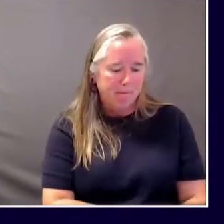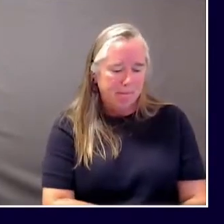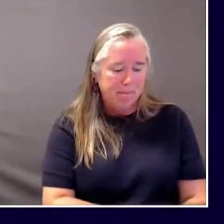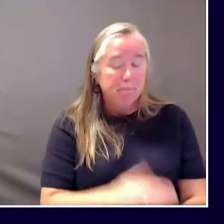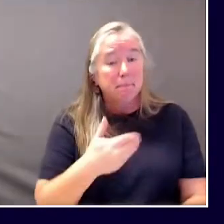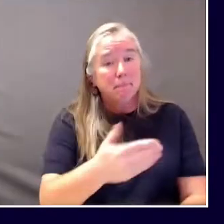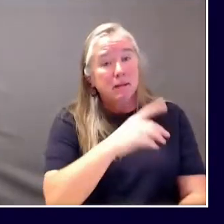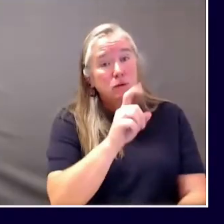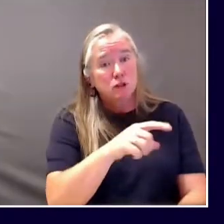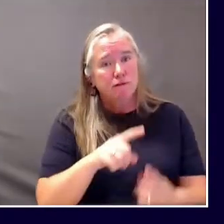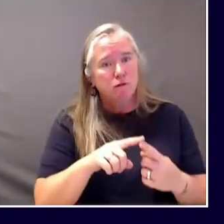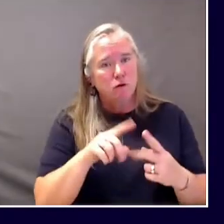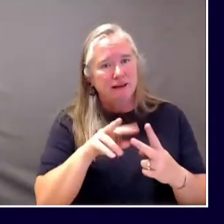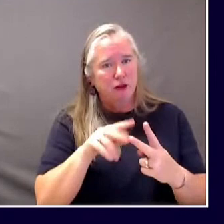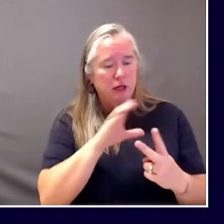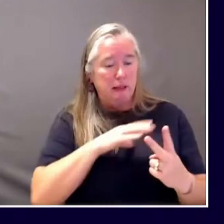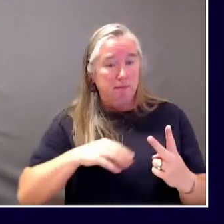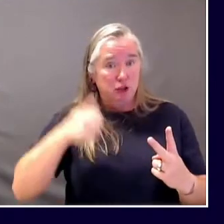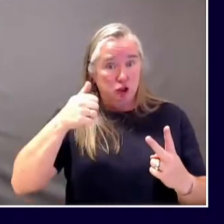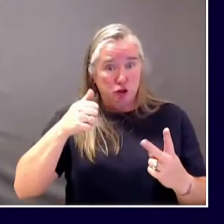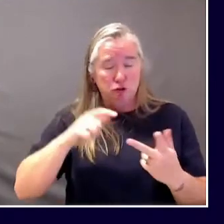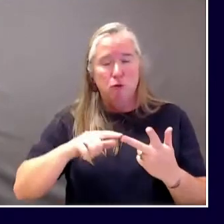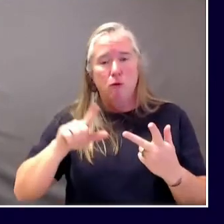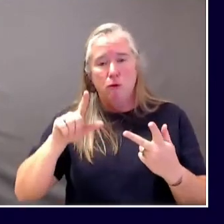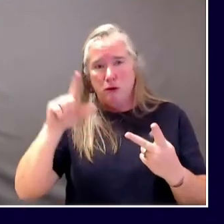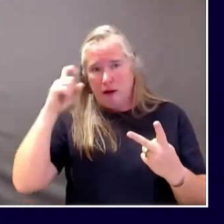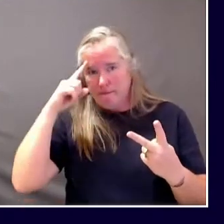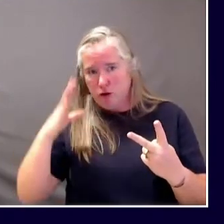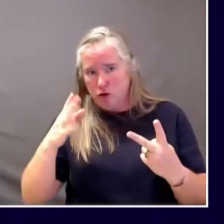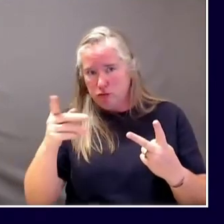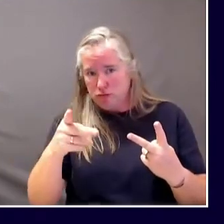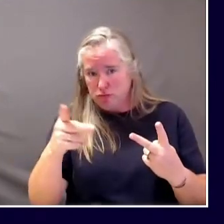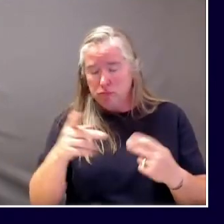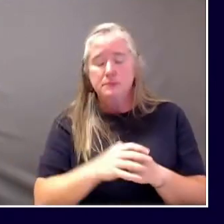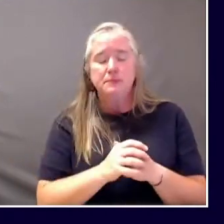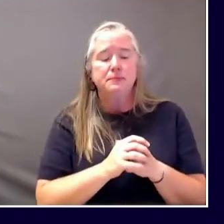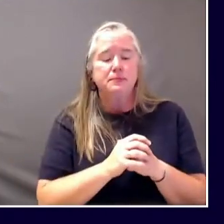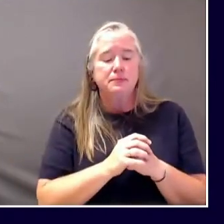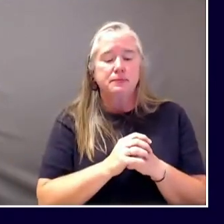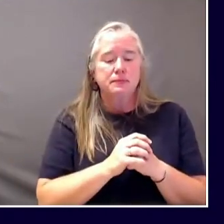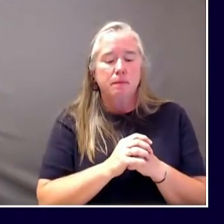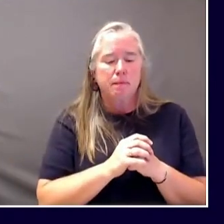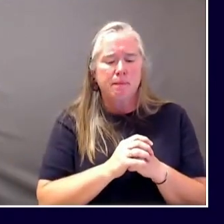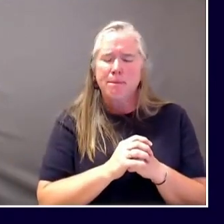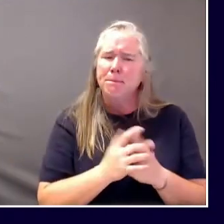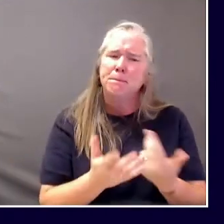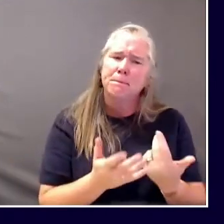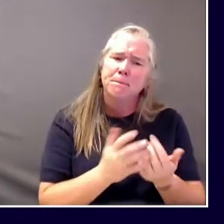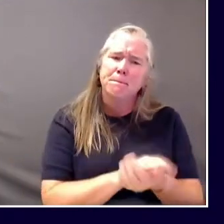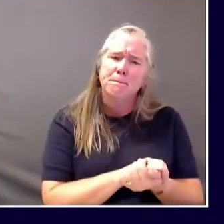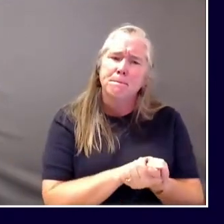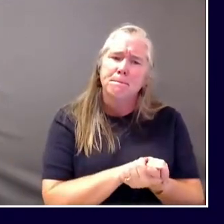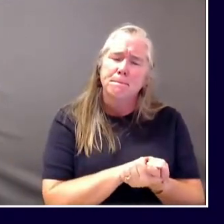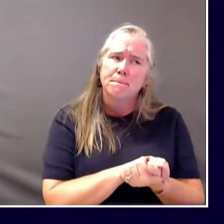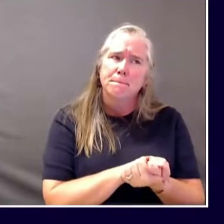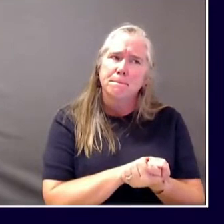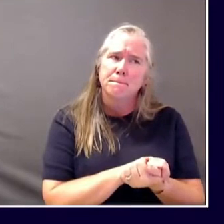commissioner of labor or governor mills of why he has no